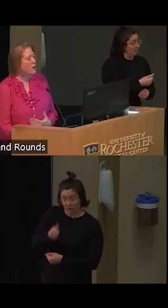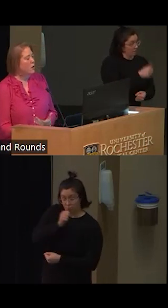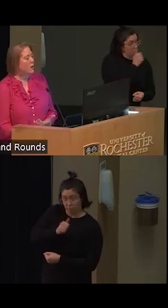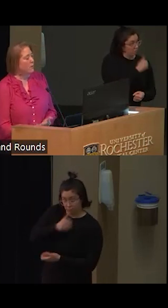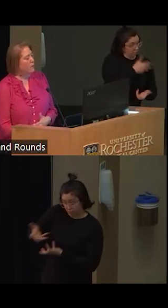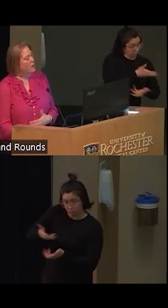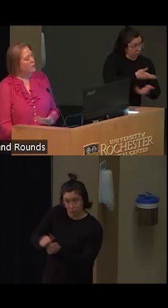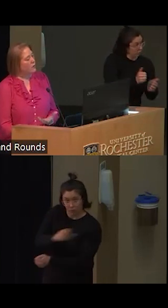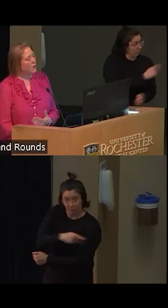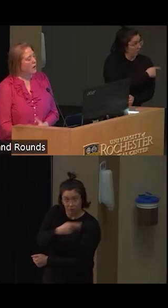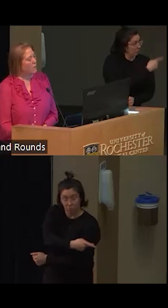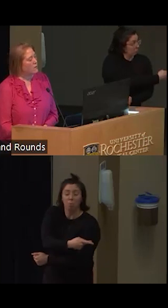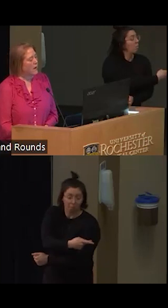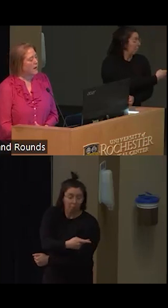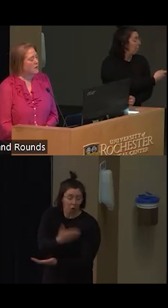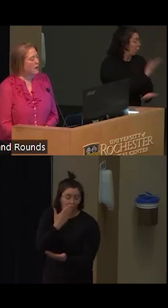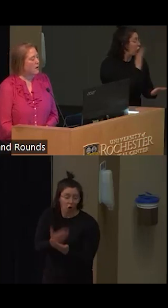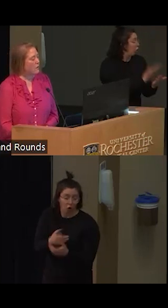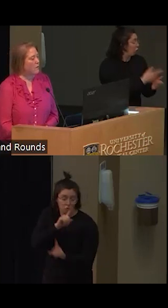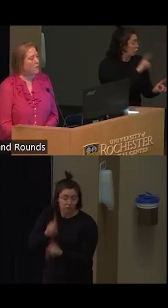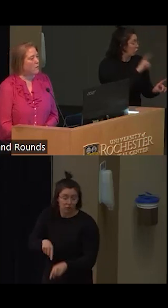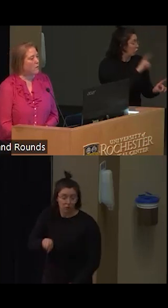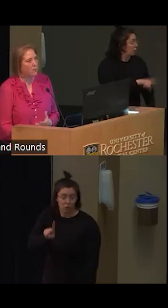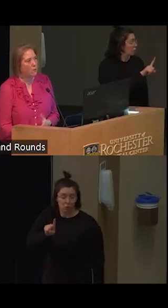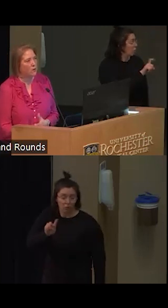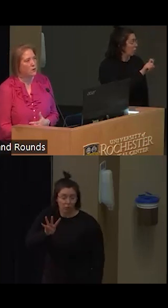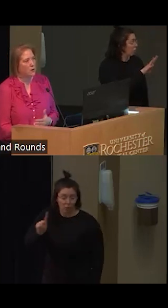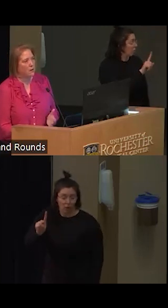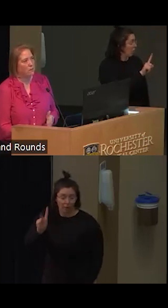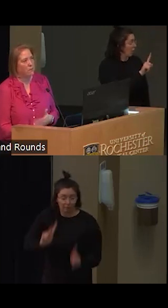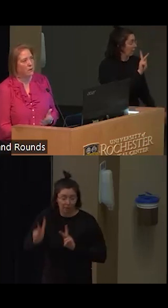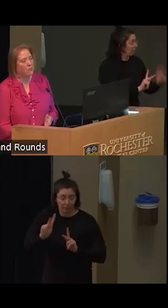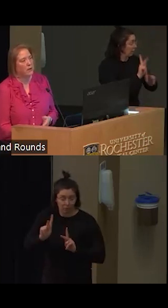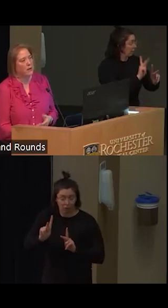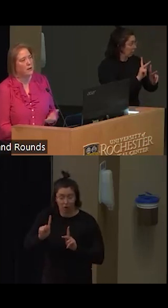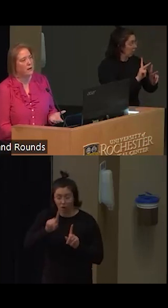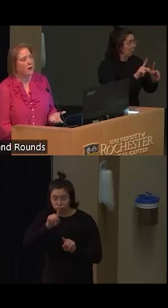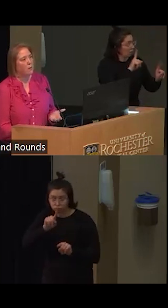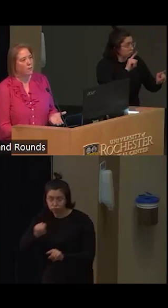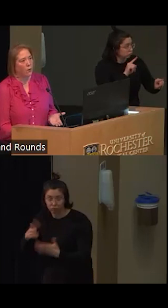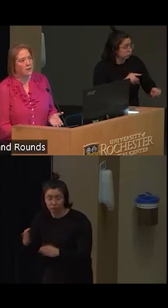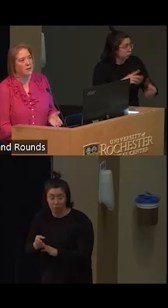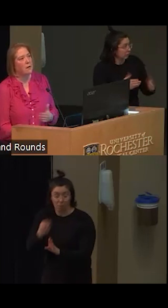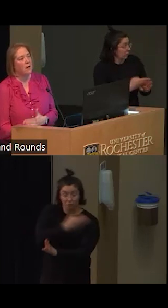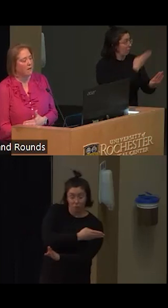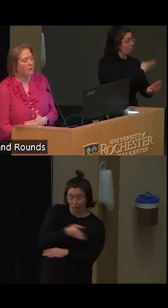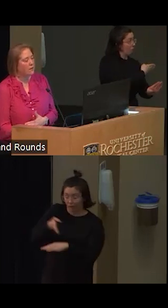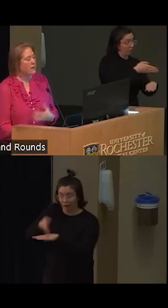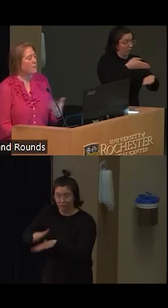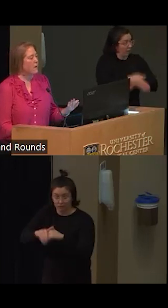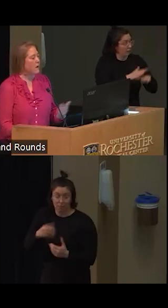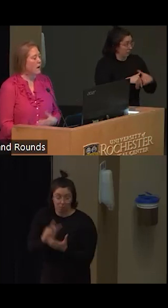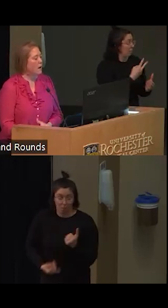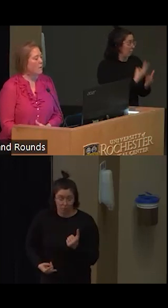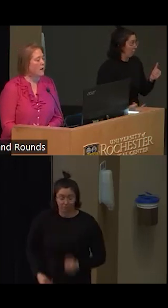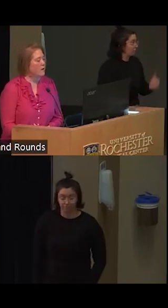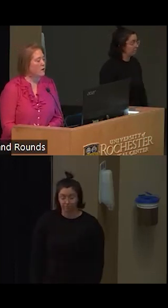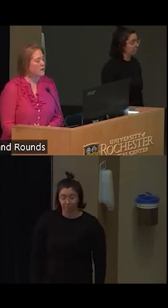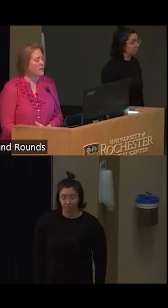we had a pretty good response 141 people completed it before the Sim and after the Sim and you can